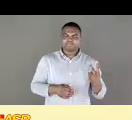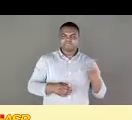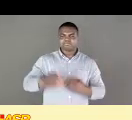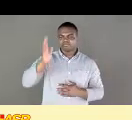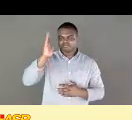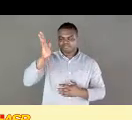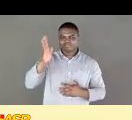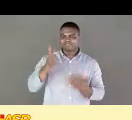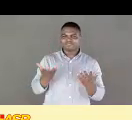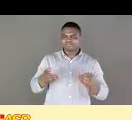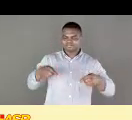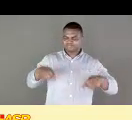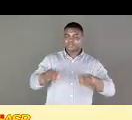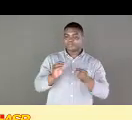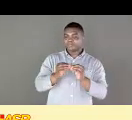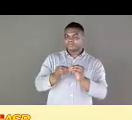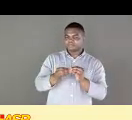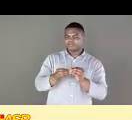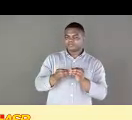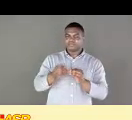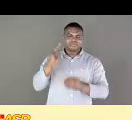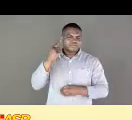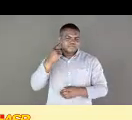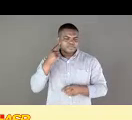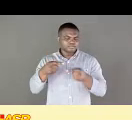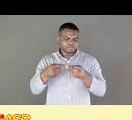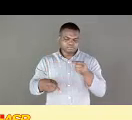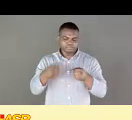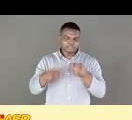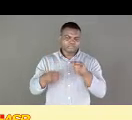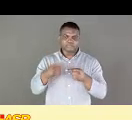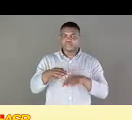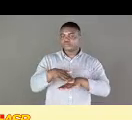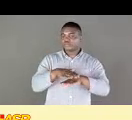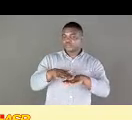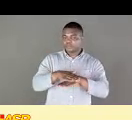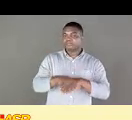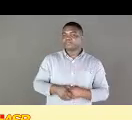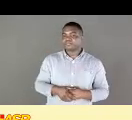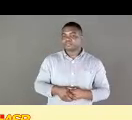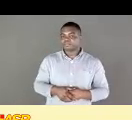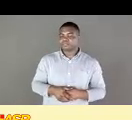to also increase the resilience and also the independence. So I think this is more or less,